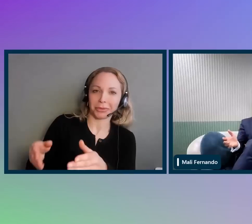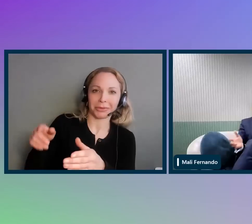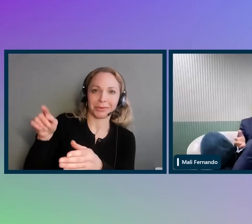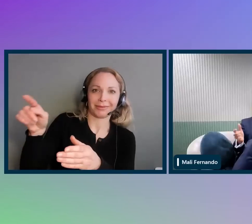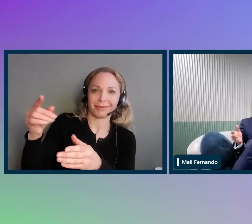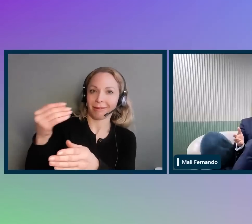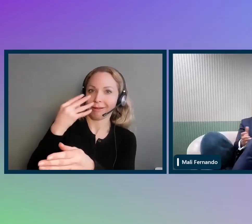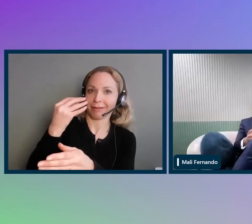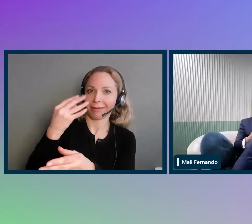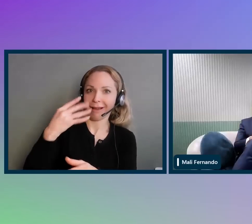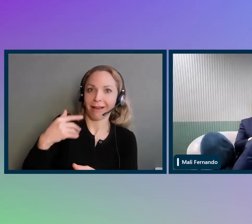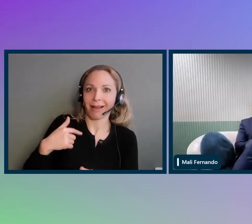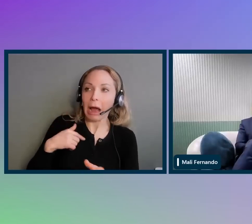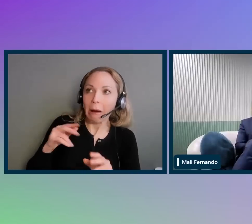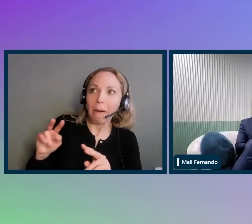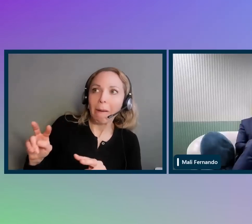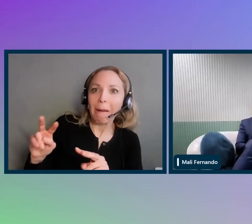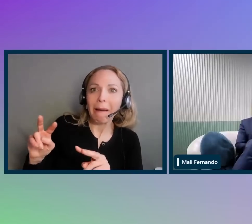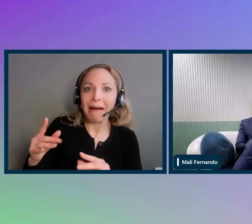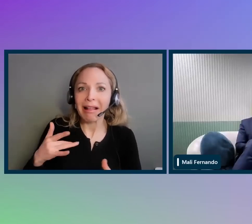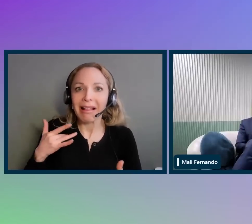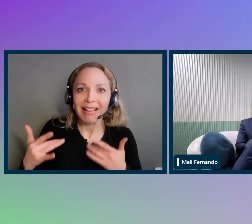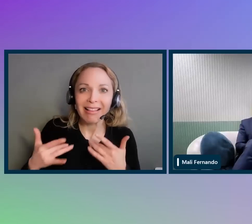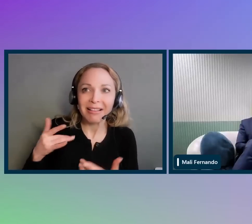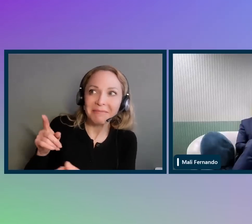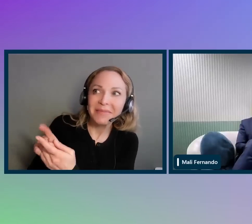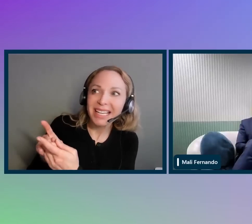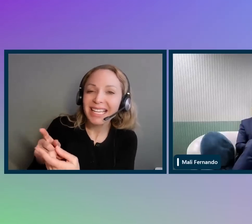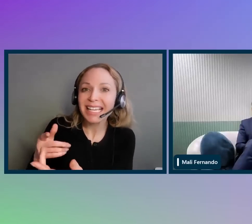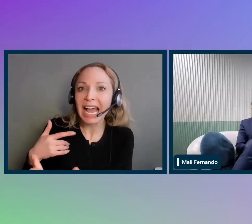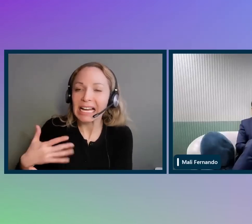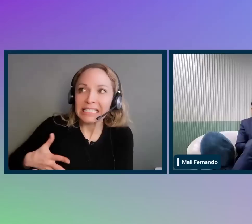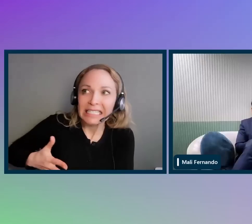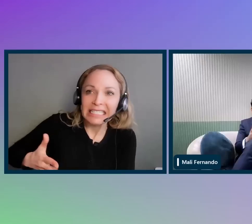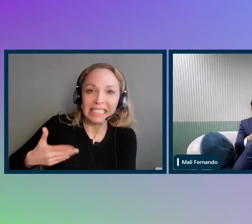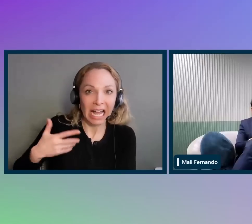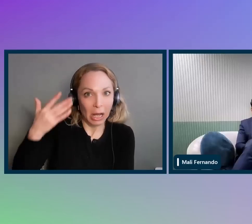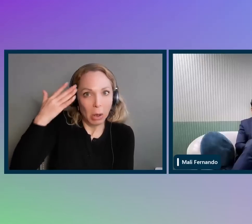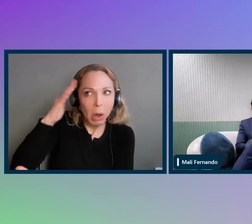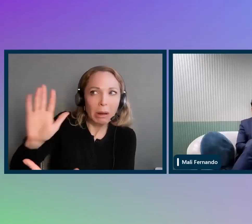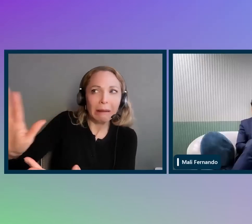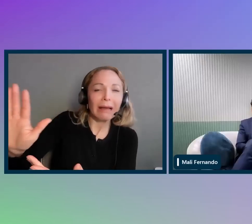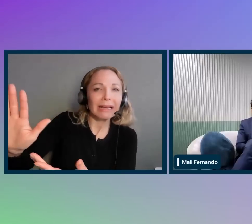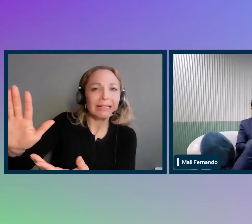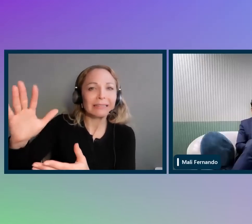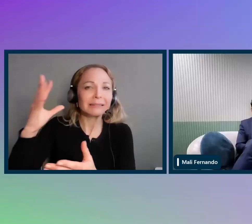because I didn't know where this customer was coming from and what he had to say. The first thing he said to me is,